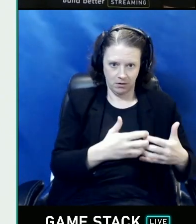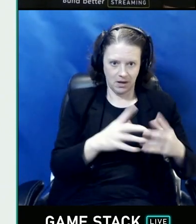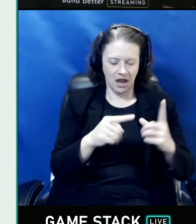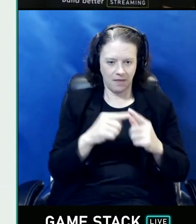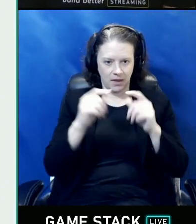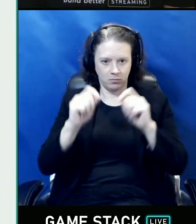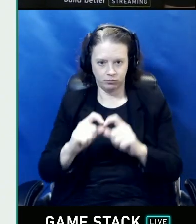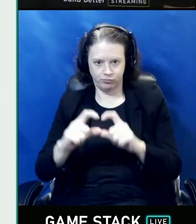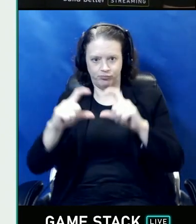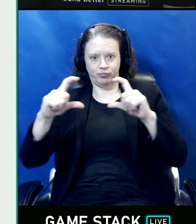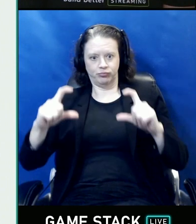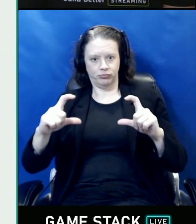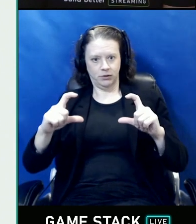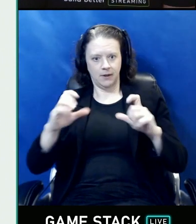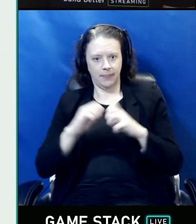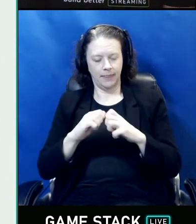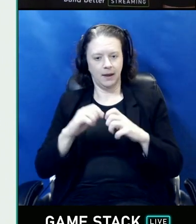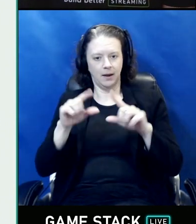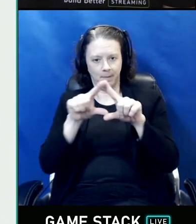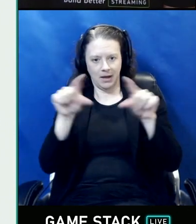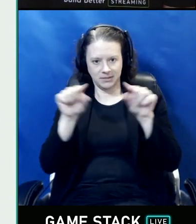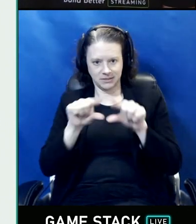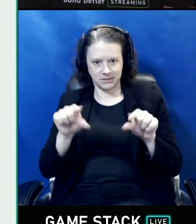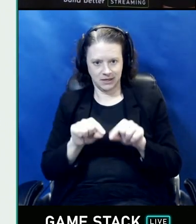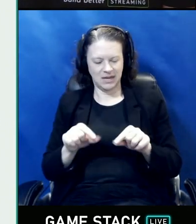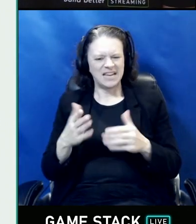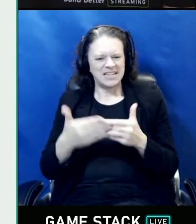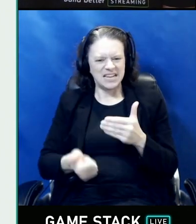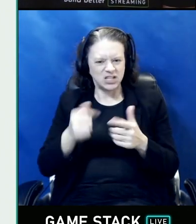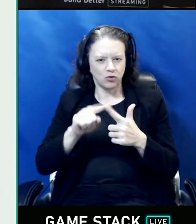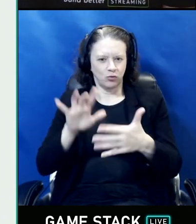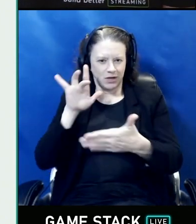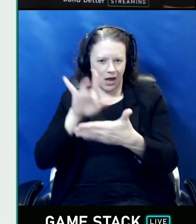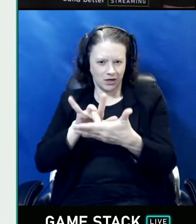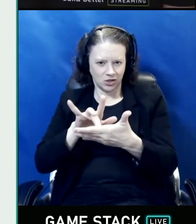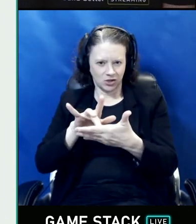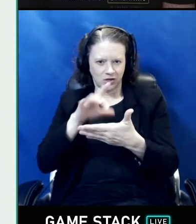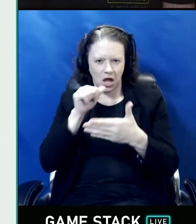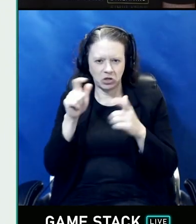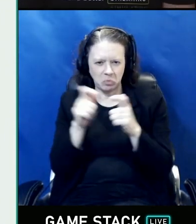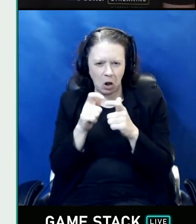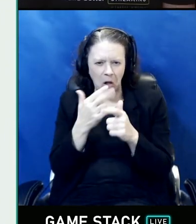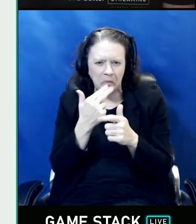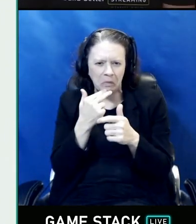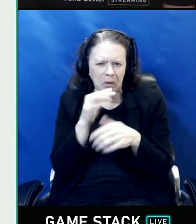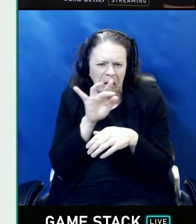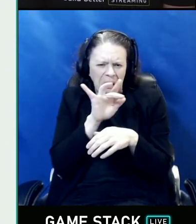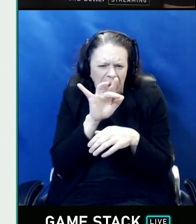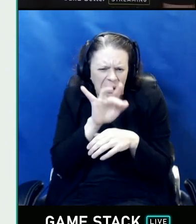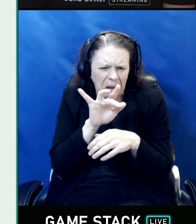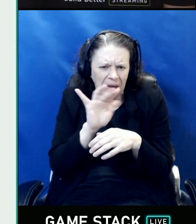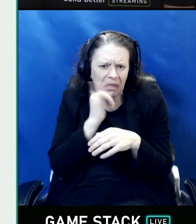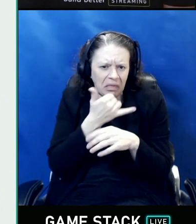And that makes for a larger hit target for touches on a mobile device. Now this sort of thing can be done with just